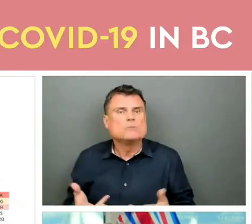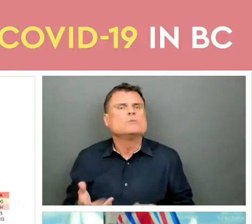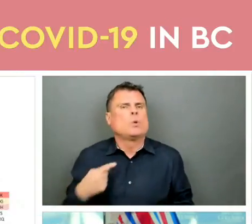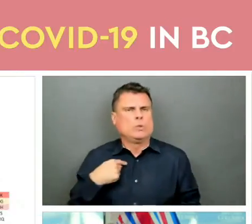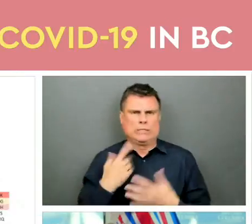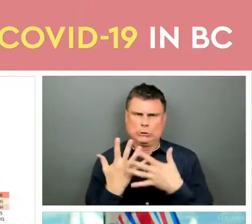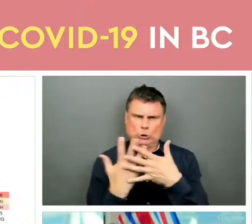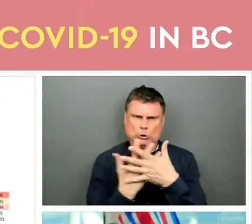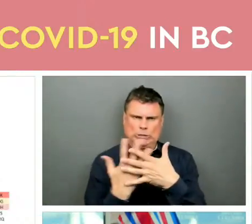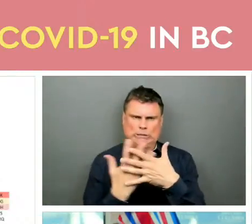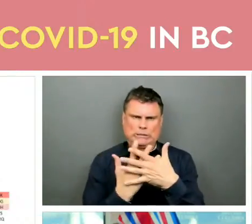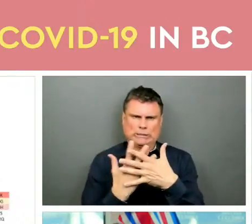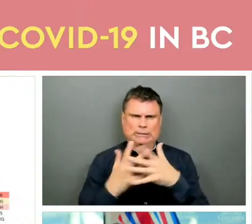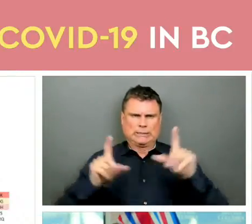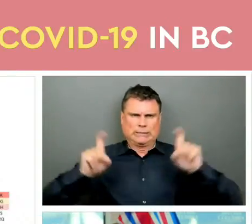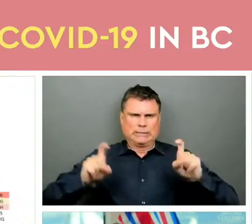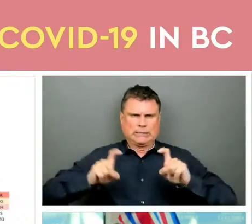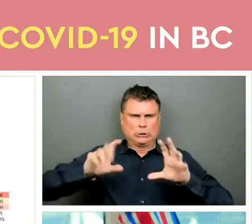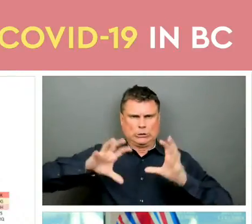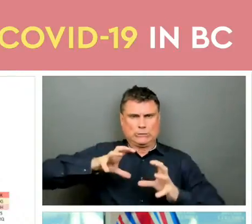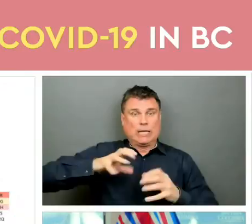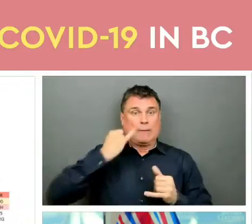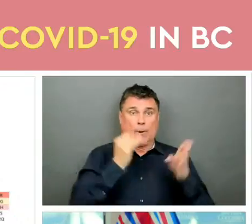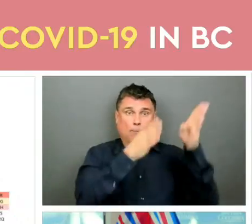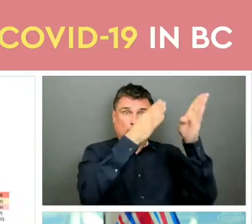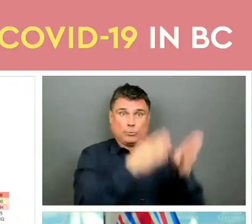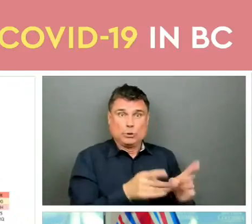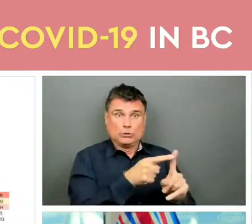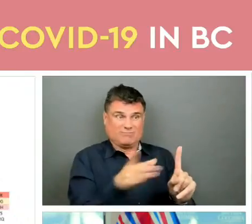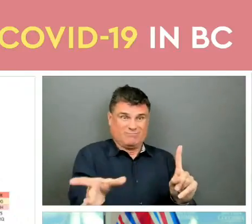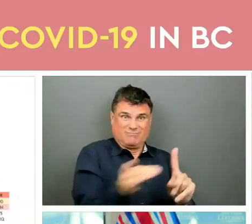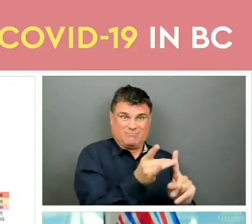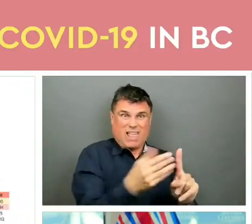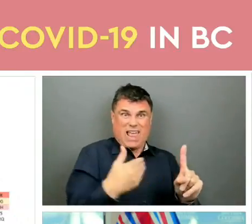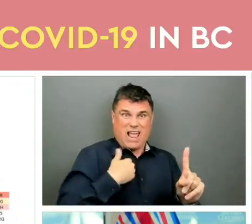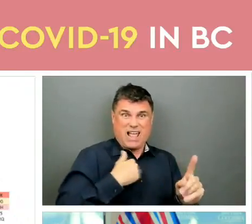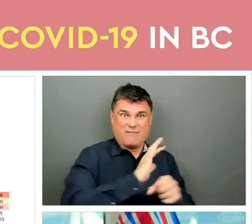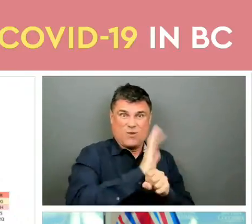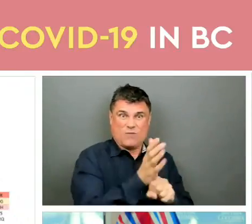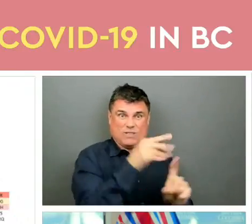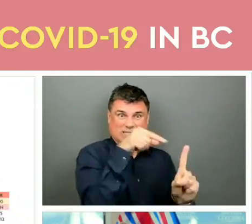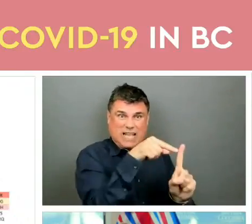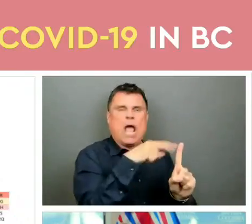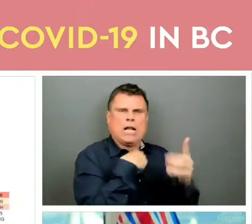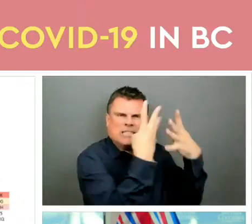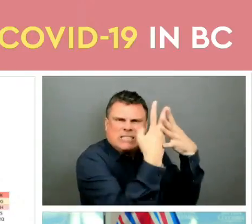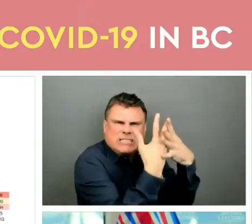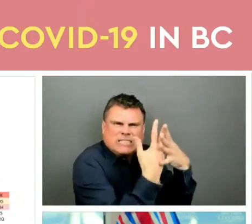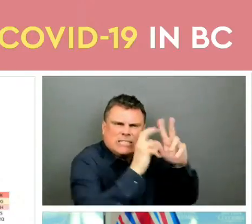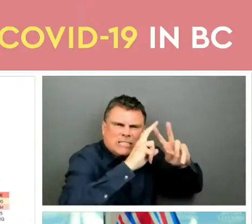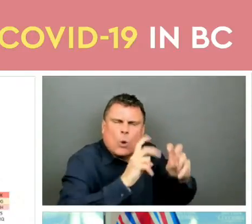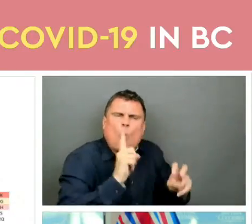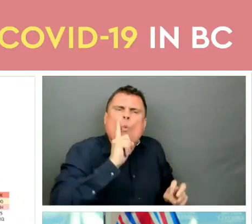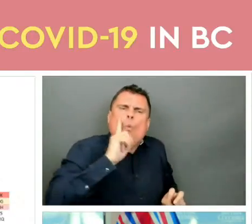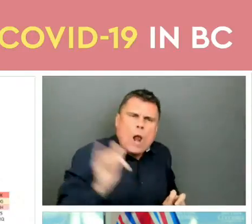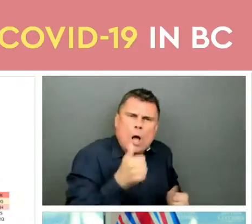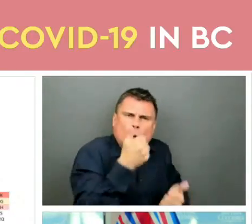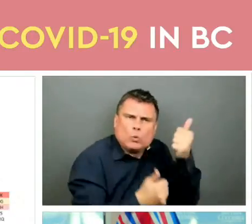the screen positive test. As we have a done more, the screen positive test can be done on